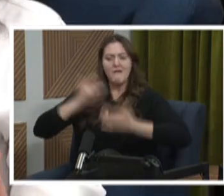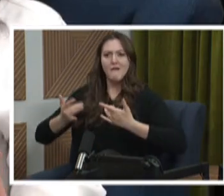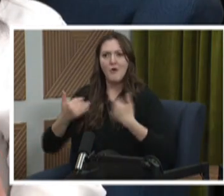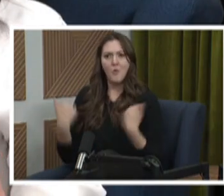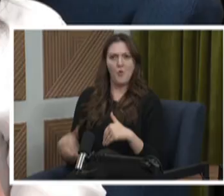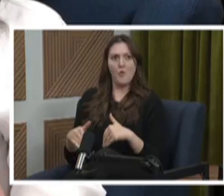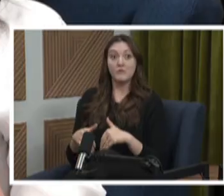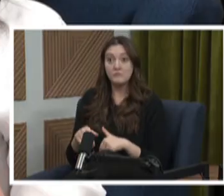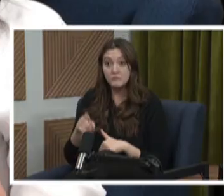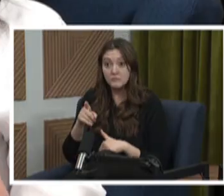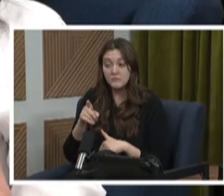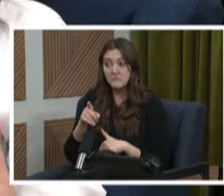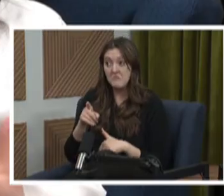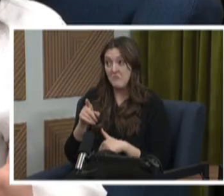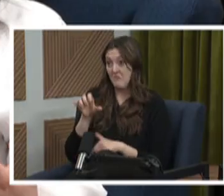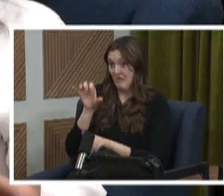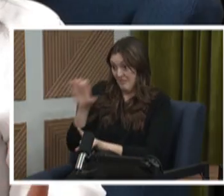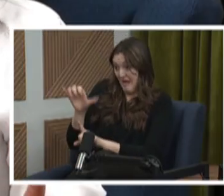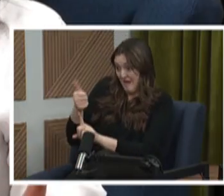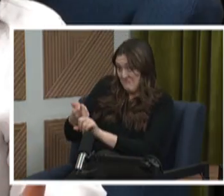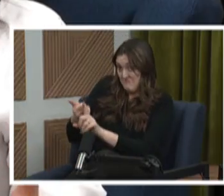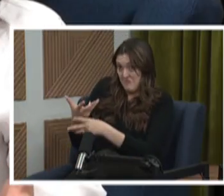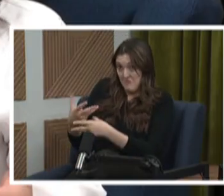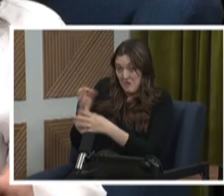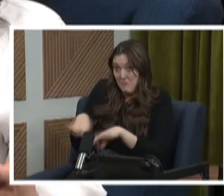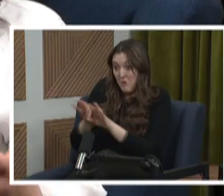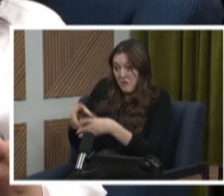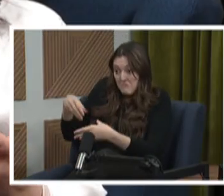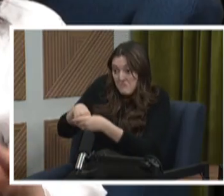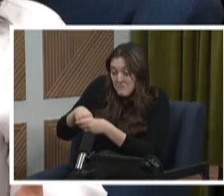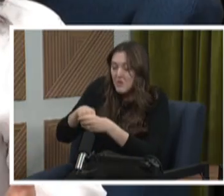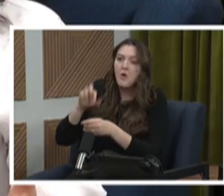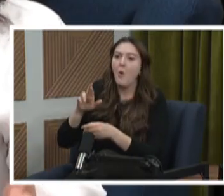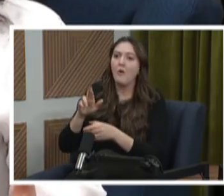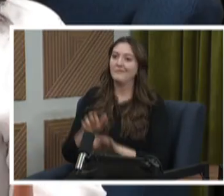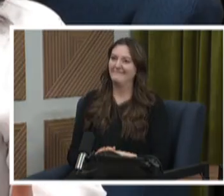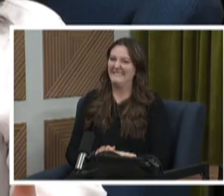Do you find that that is an important aspect or is again are they not getting it quite right?